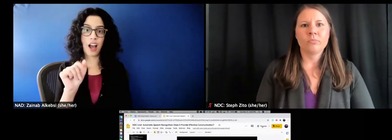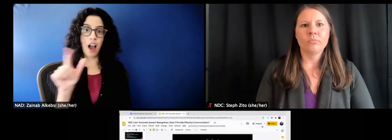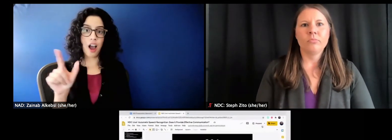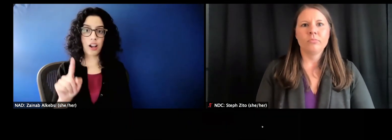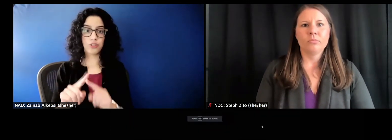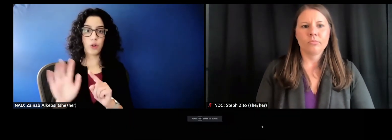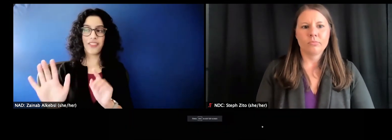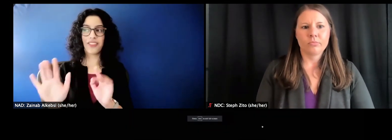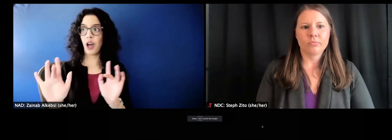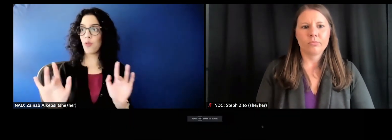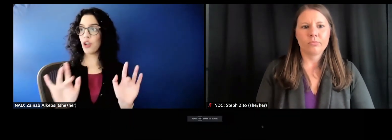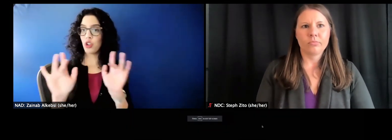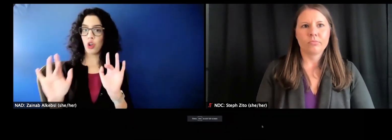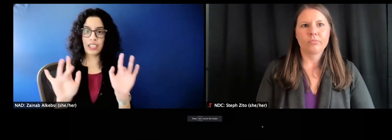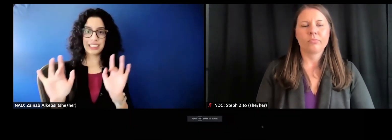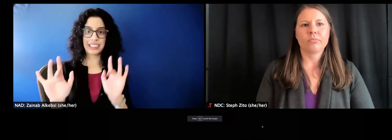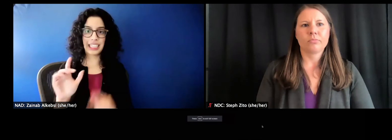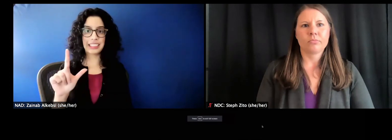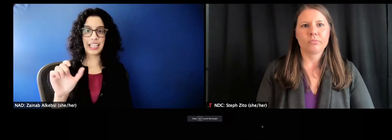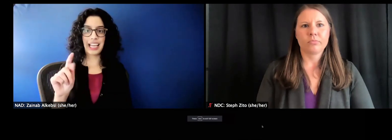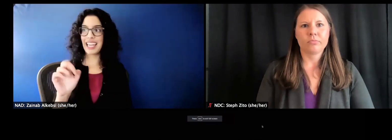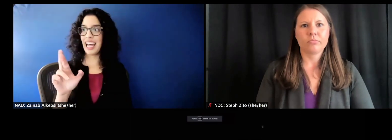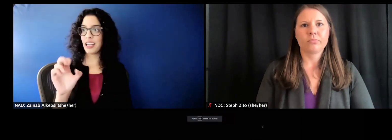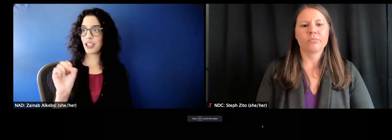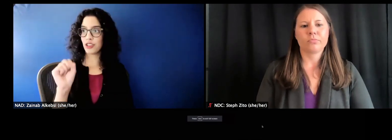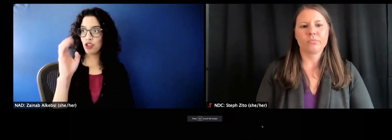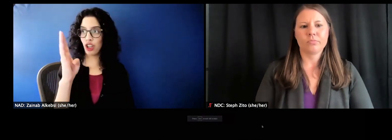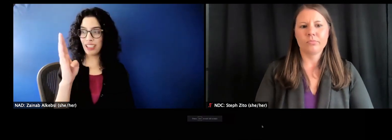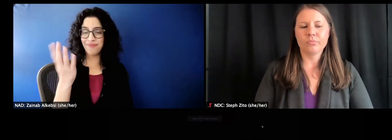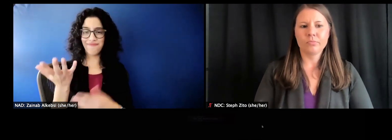to their recorded lectures.